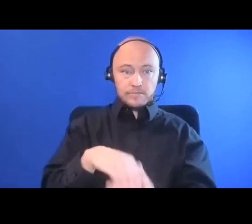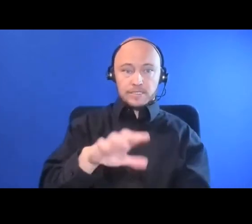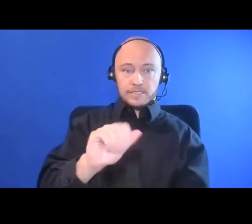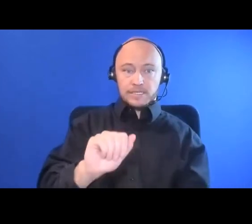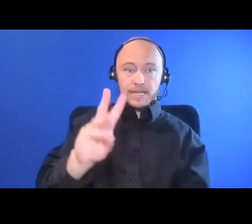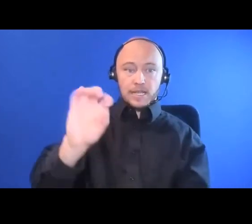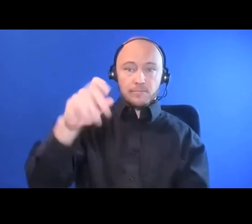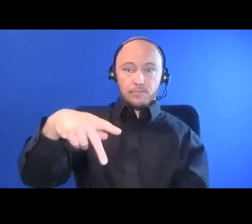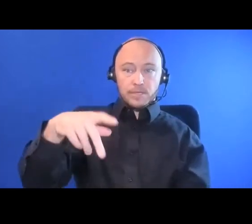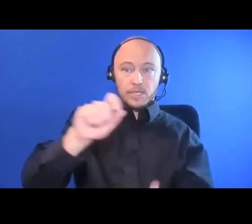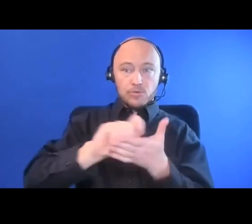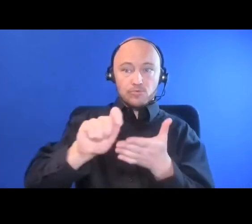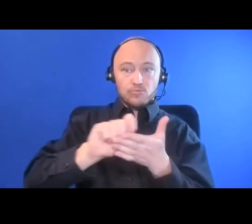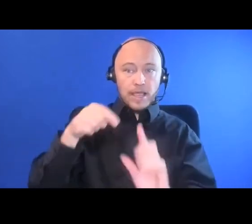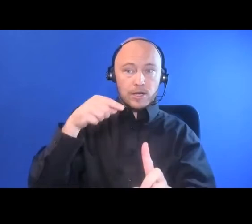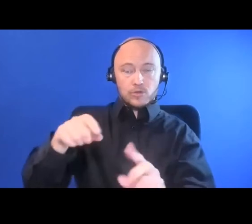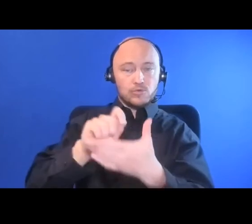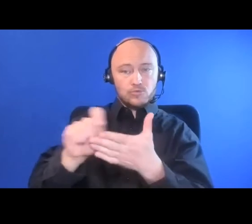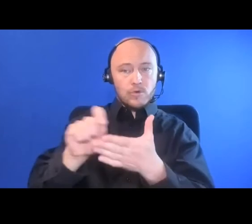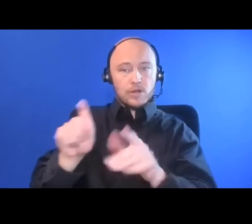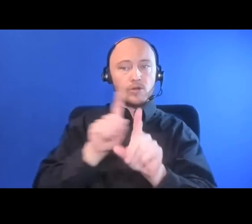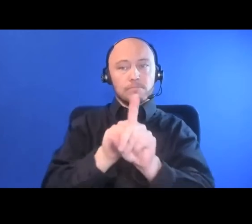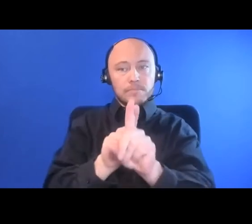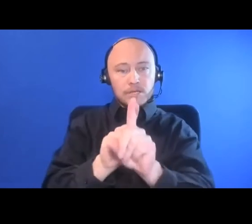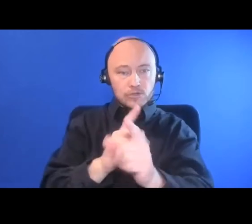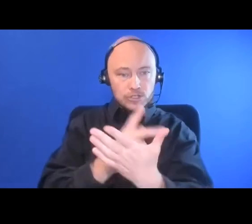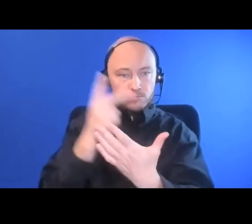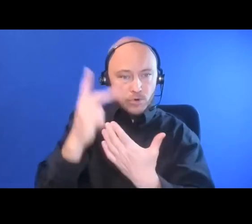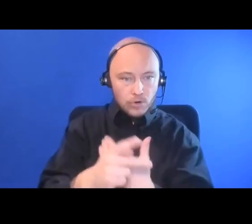writer to writer mentorship program as mentees, mentors,